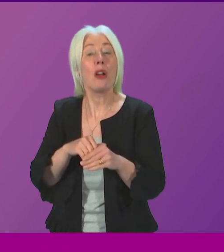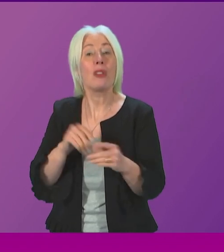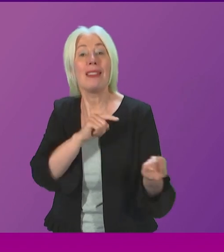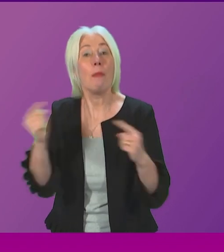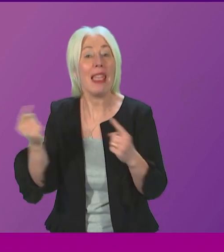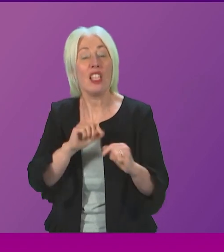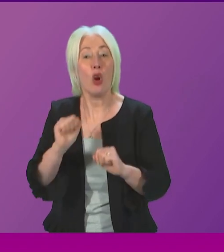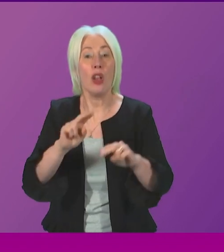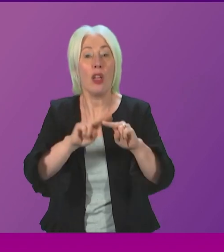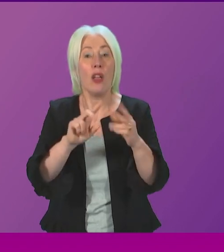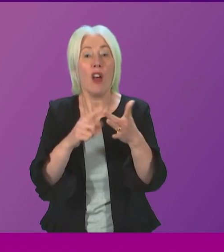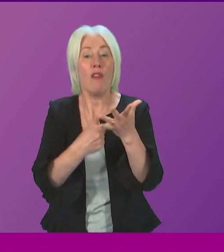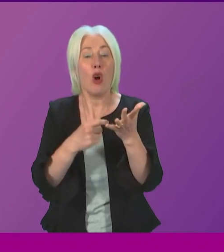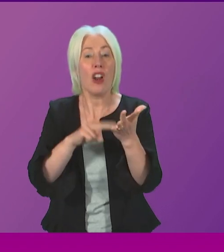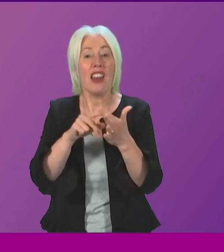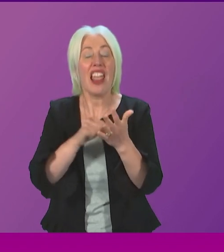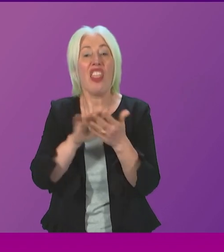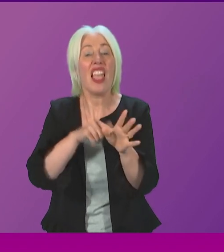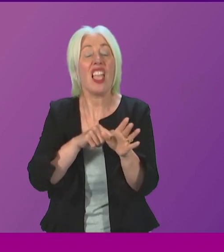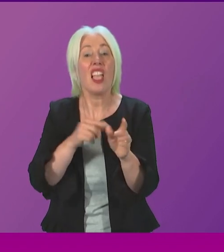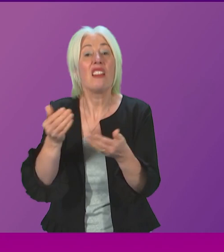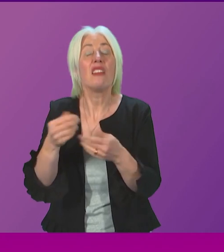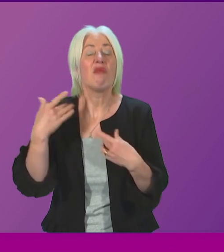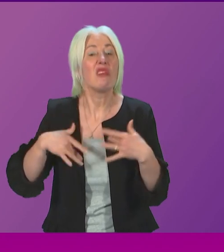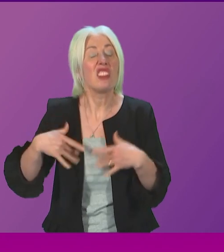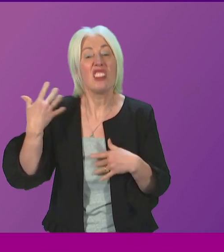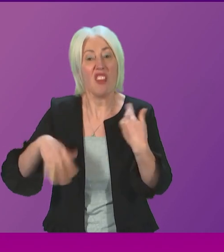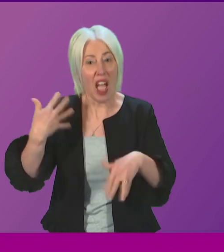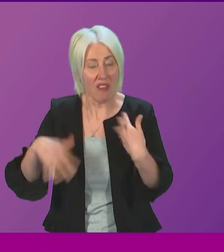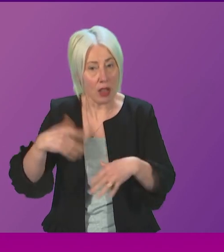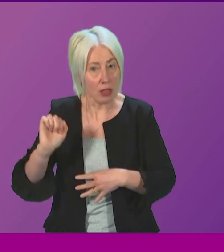They do not expect the First Minister to intervene in a police investigation, but they do want